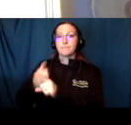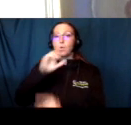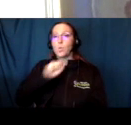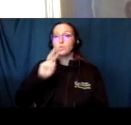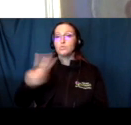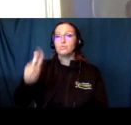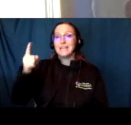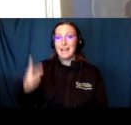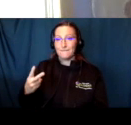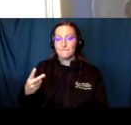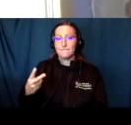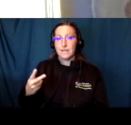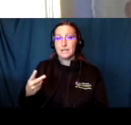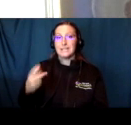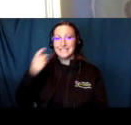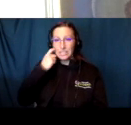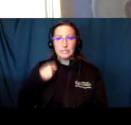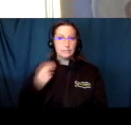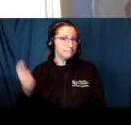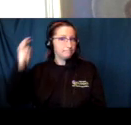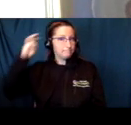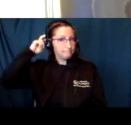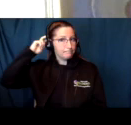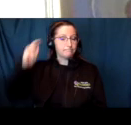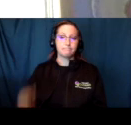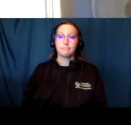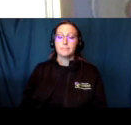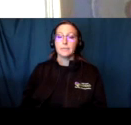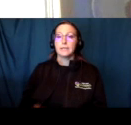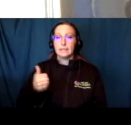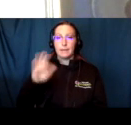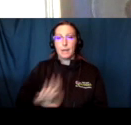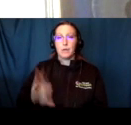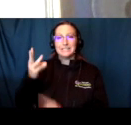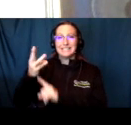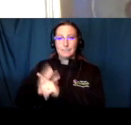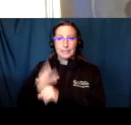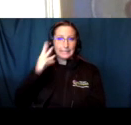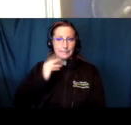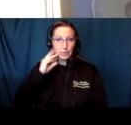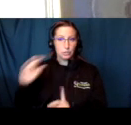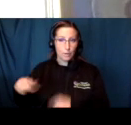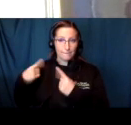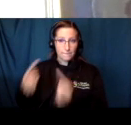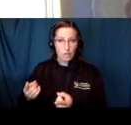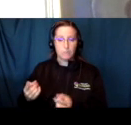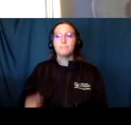just gotten cochlear implants, and he had about six months of experience. We were going to go into lesson